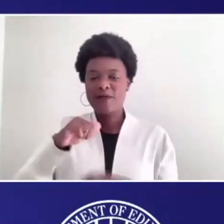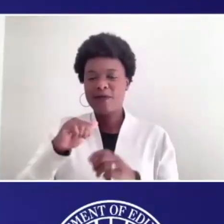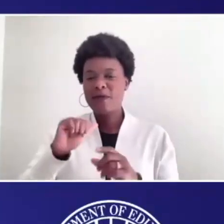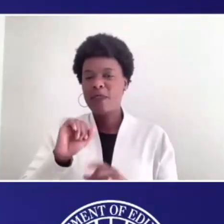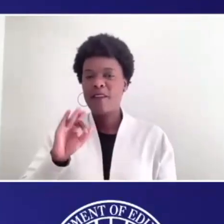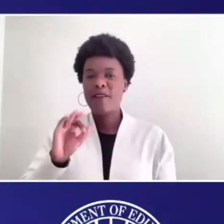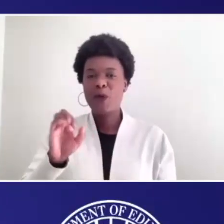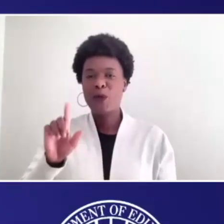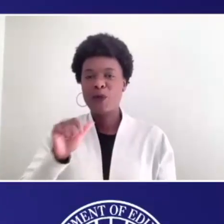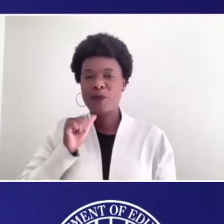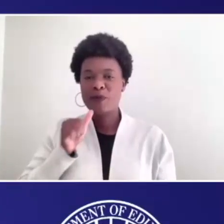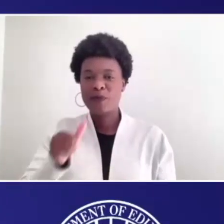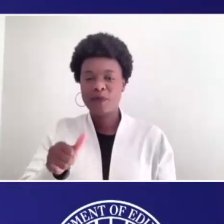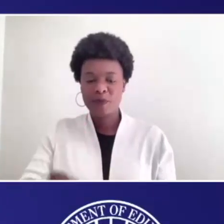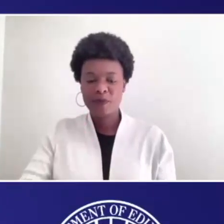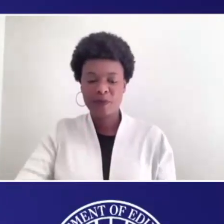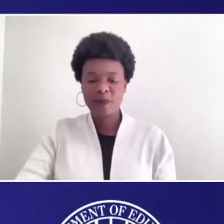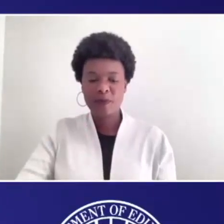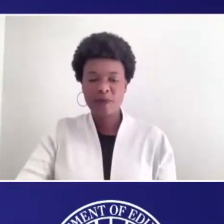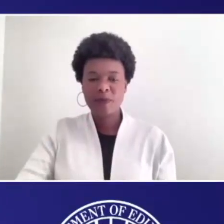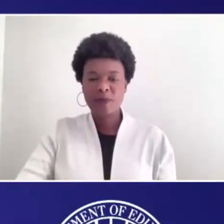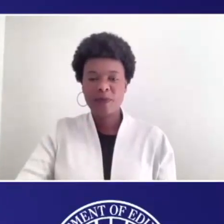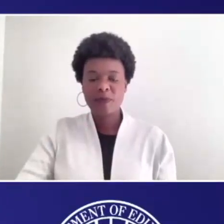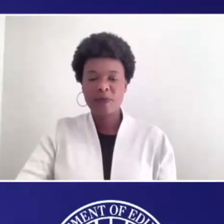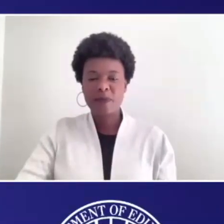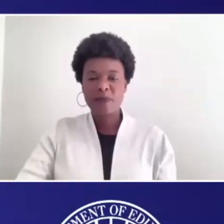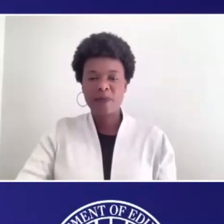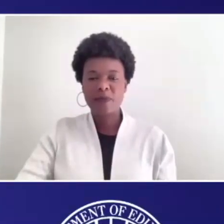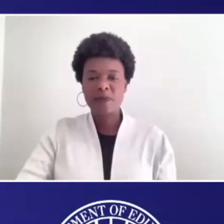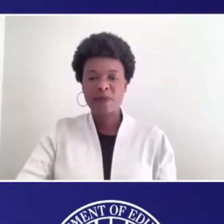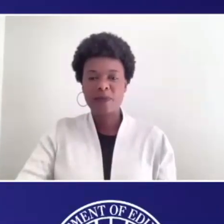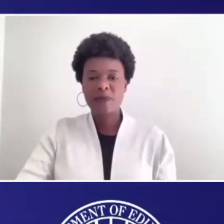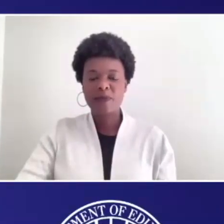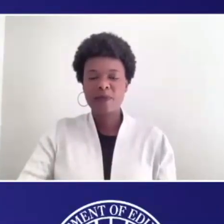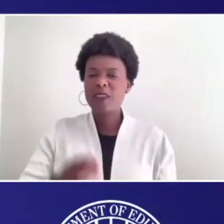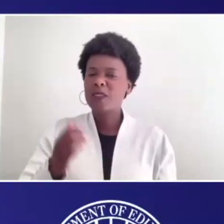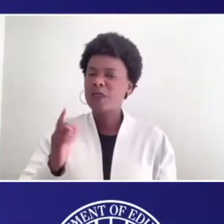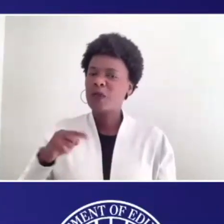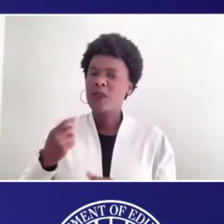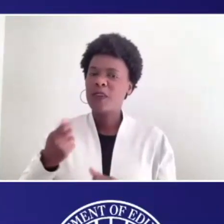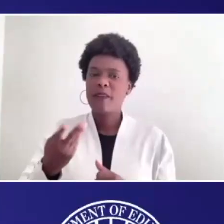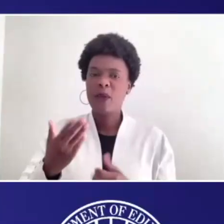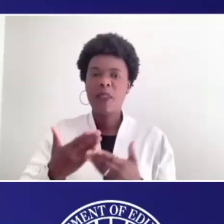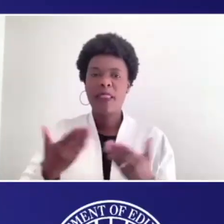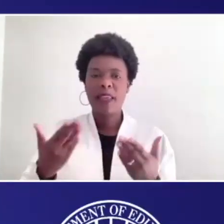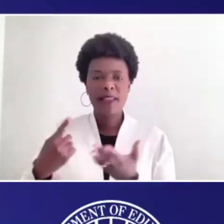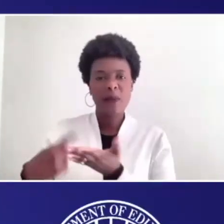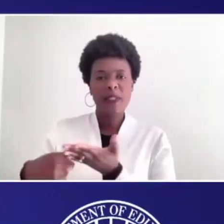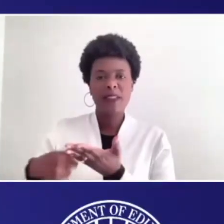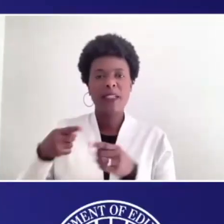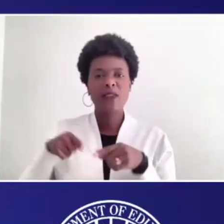Let me get to where we are. There's just a few things. Seriously. There's just a few things we fleshed out during lunchtime that we just want to go